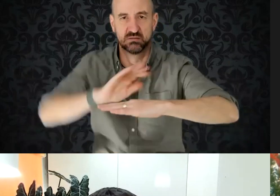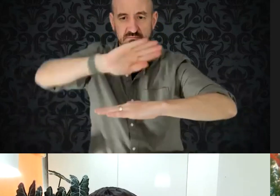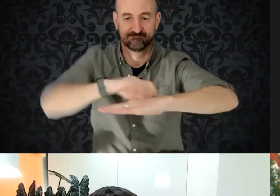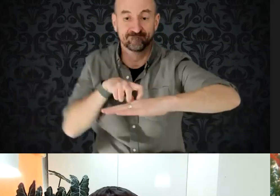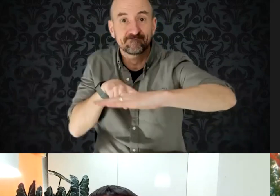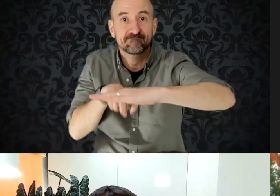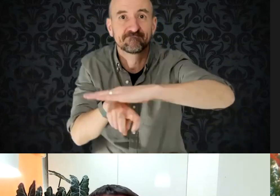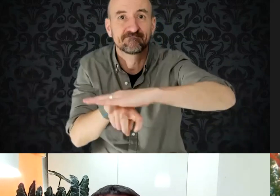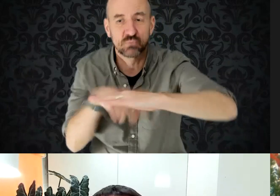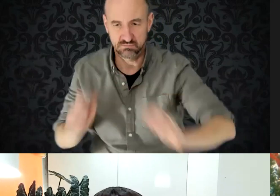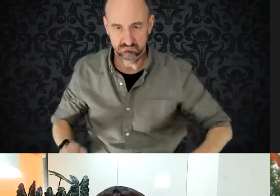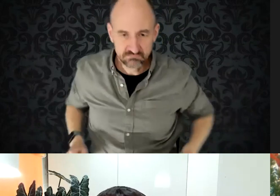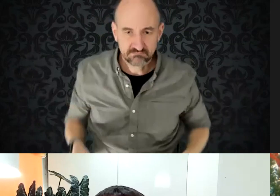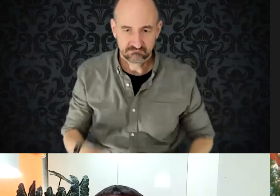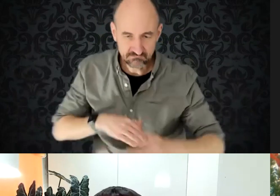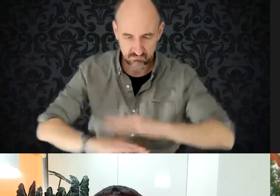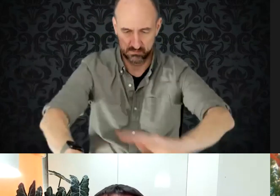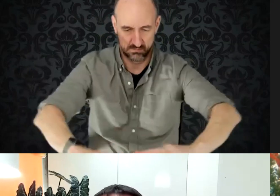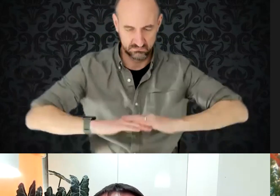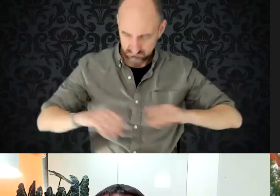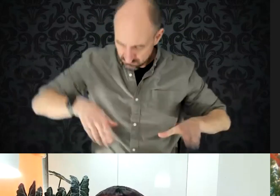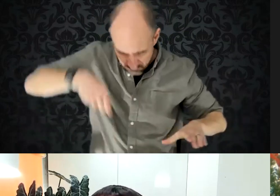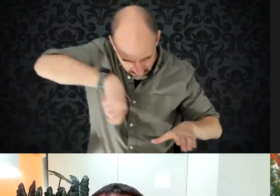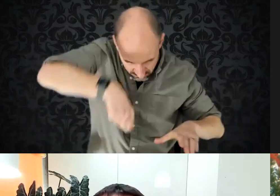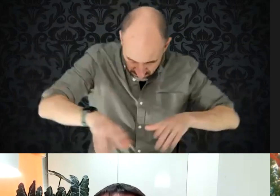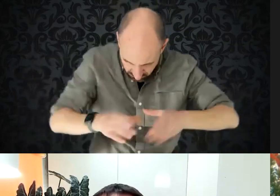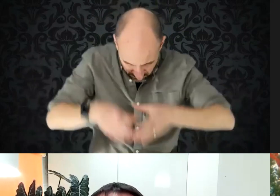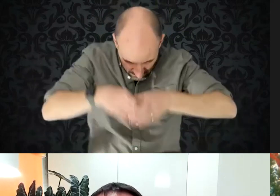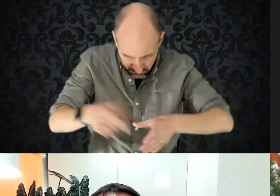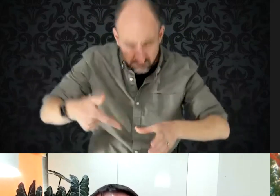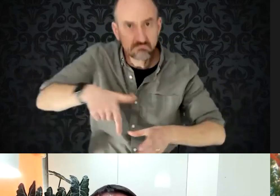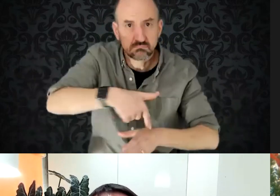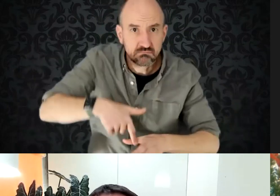Everybody talk about raised beds but actually raised tables or mangers are brilliant because